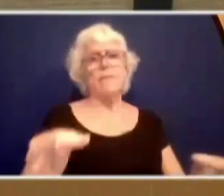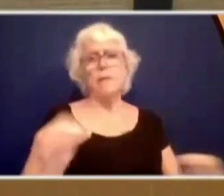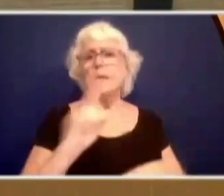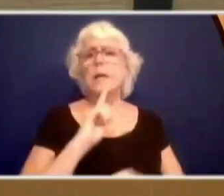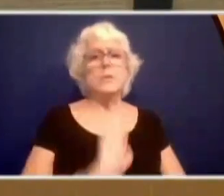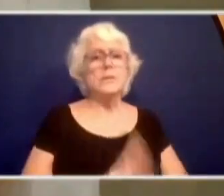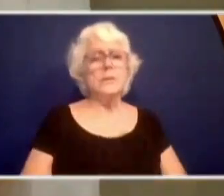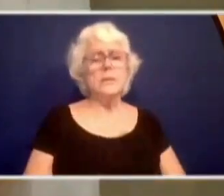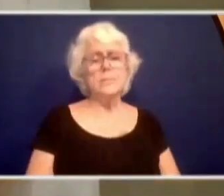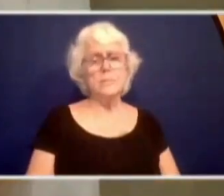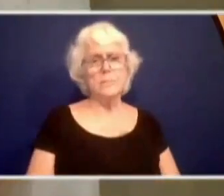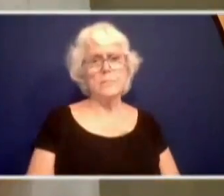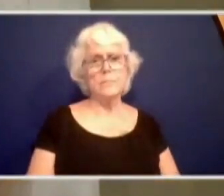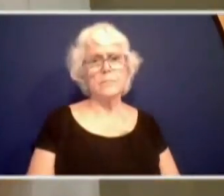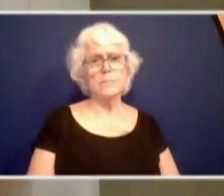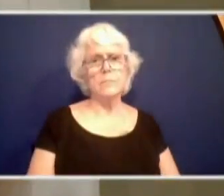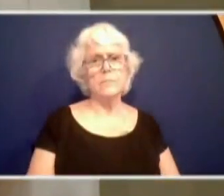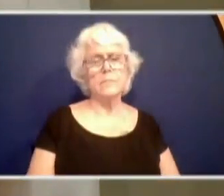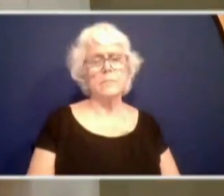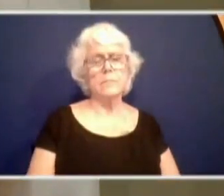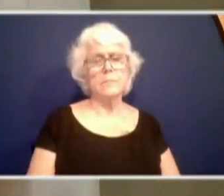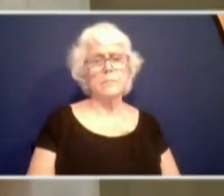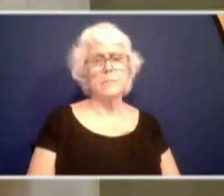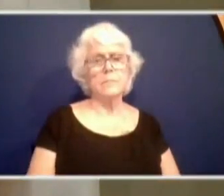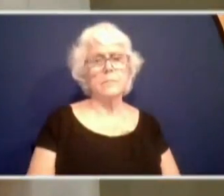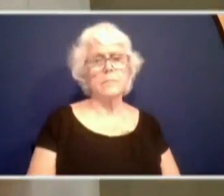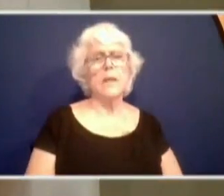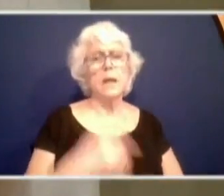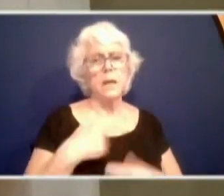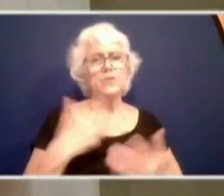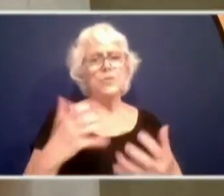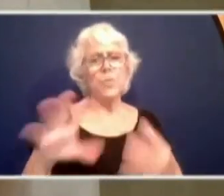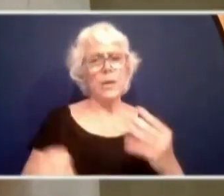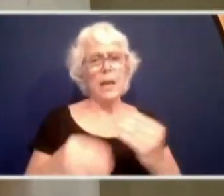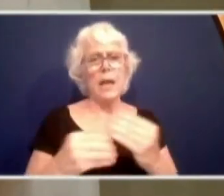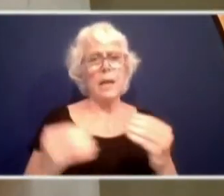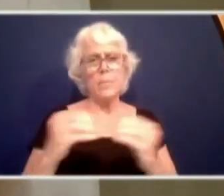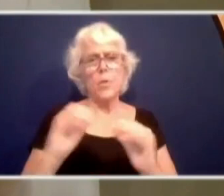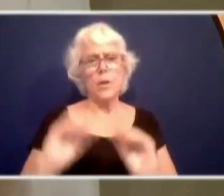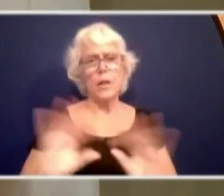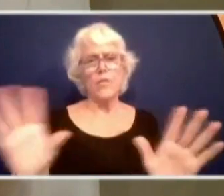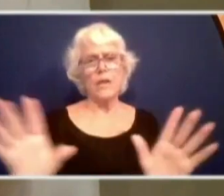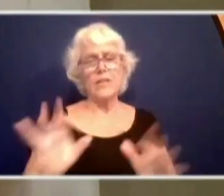And I just wanna uh add a little bit more clarification around that if you'll notice any time